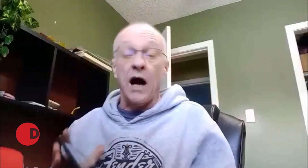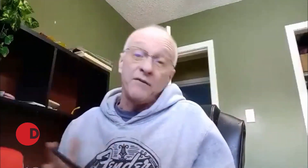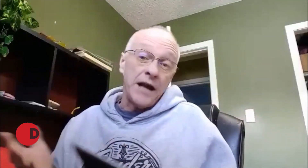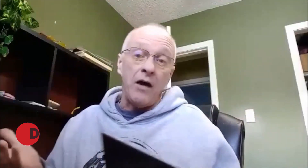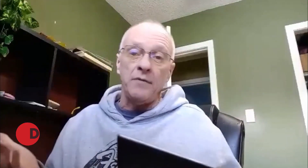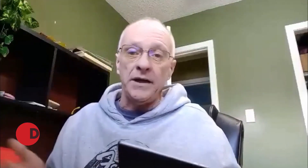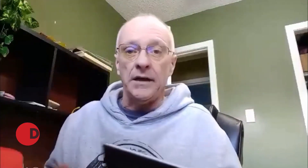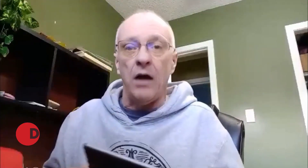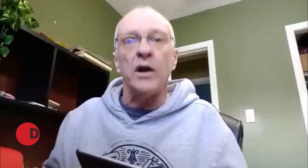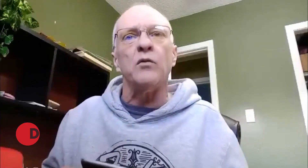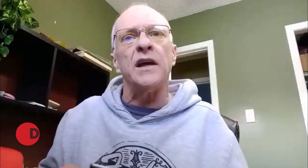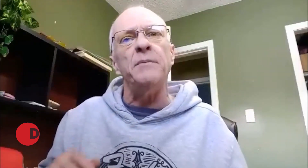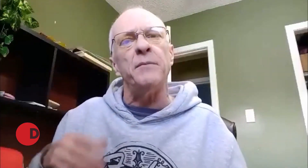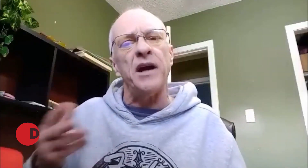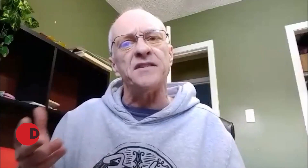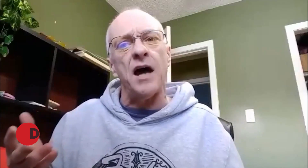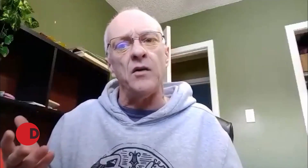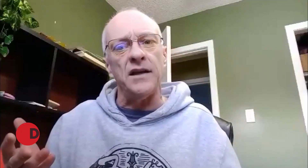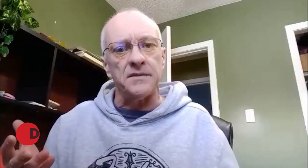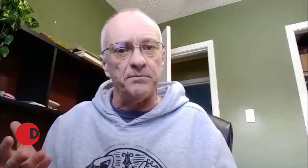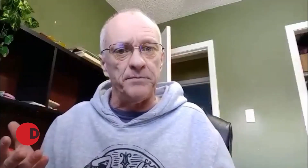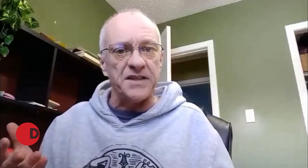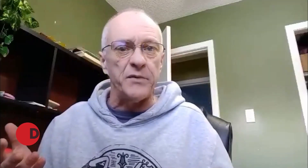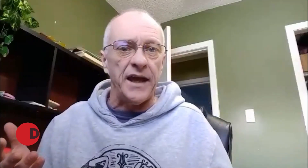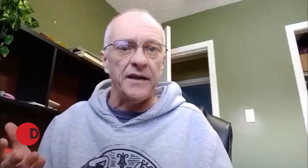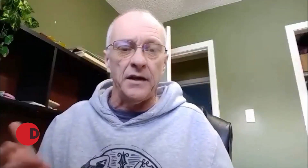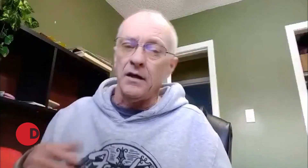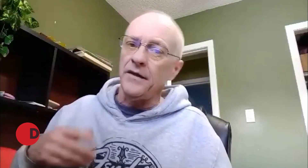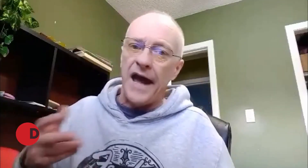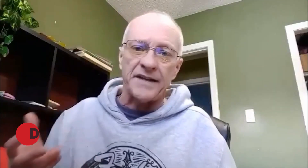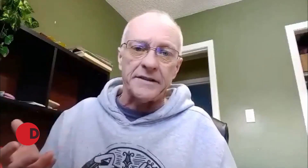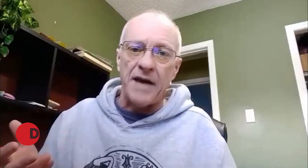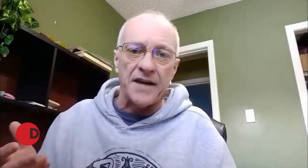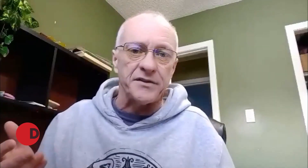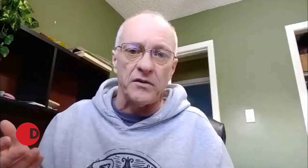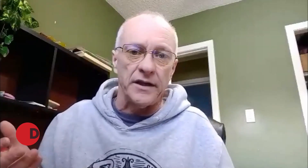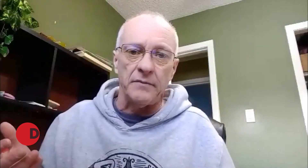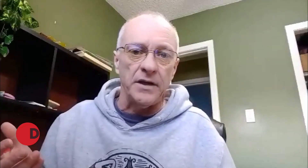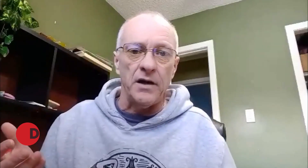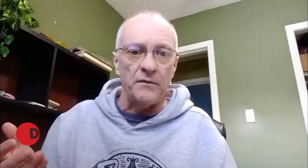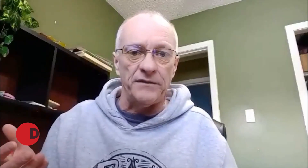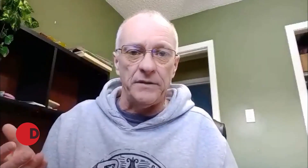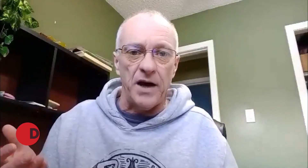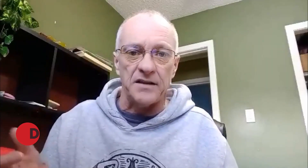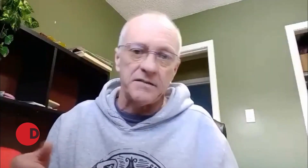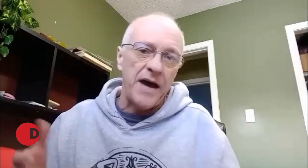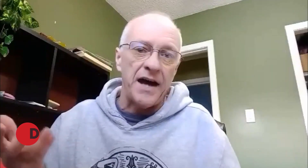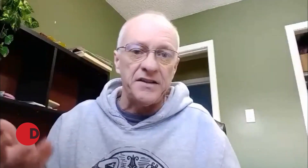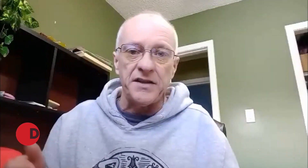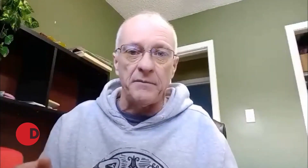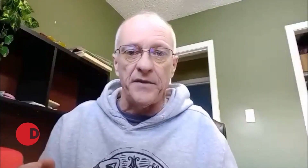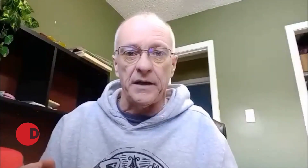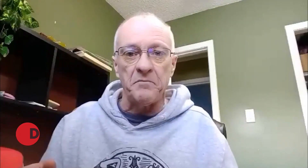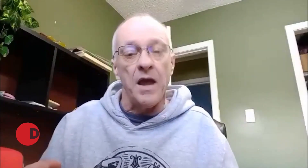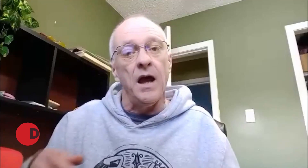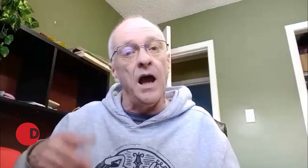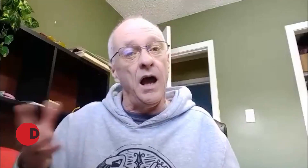So, uh for now i mean we're keeping the price down as best we can. The hats and masks are only going to be around 50 bucks. A badge, same thing.